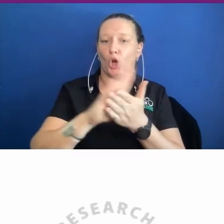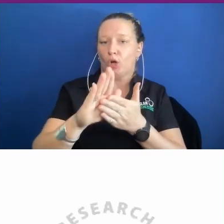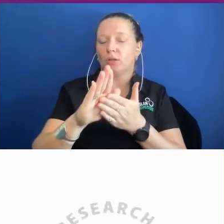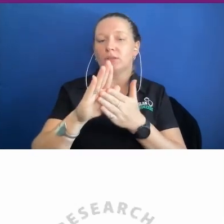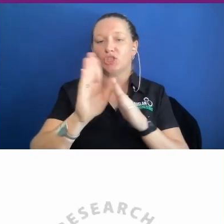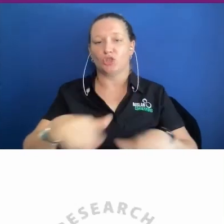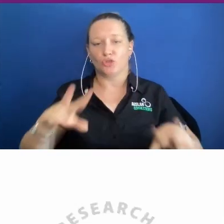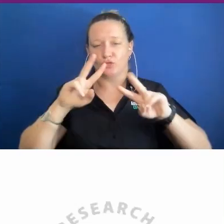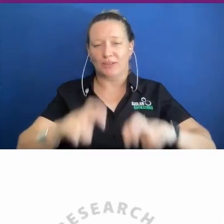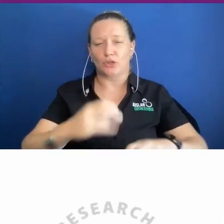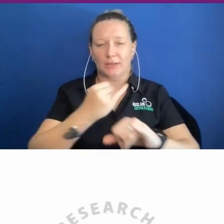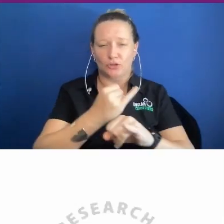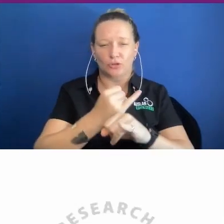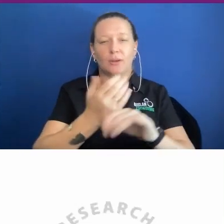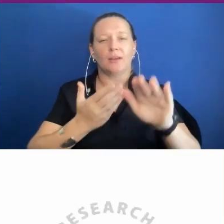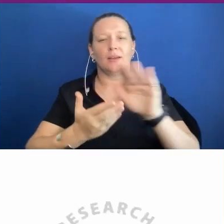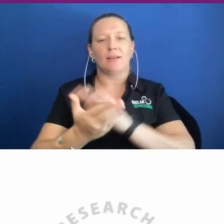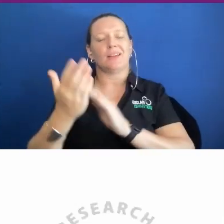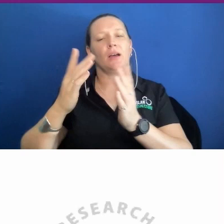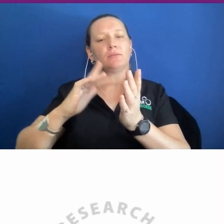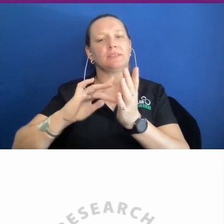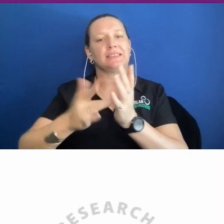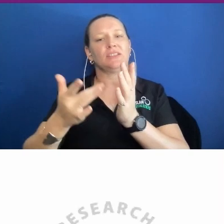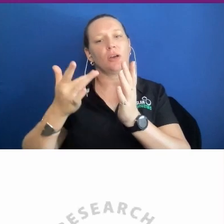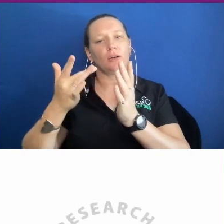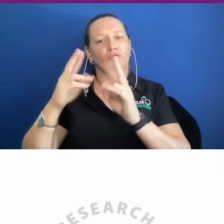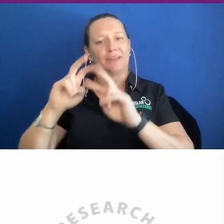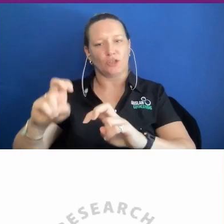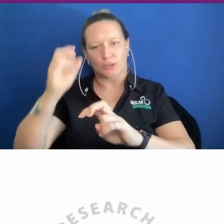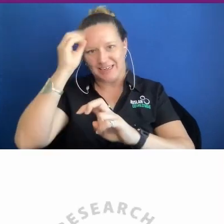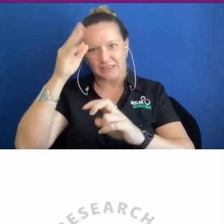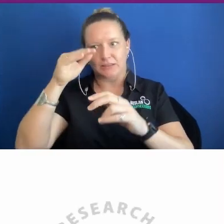Excellence in speech and Language. This is an international collaboration of experts in the